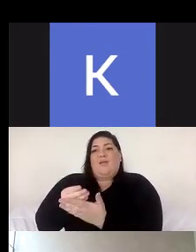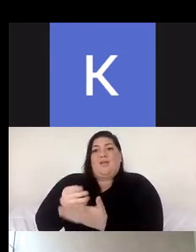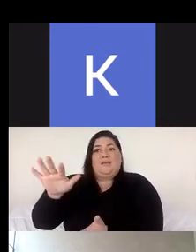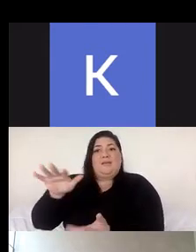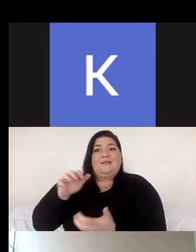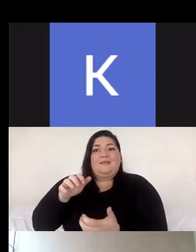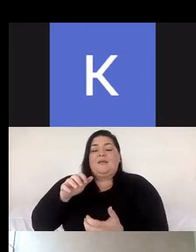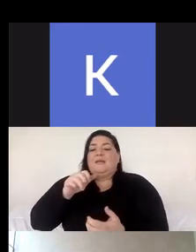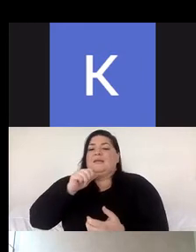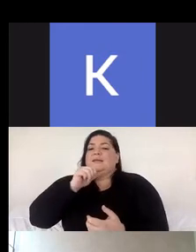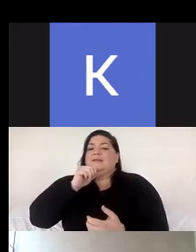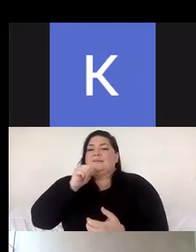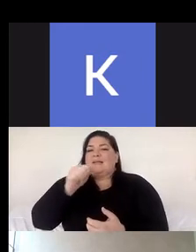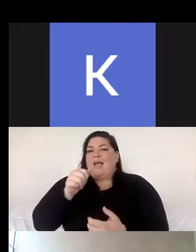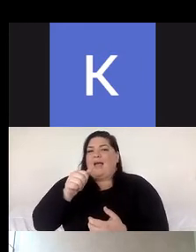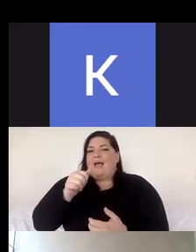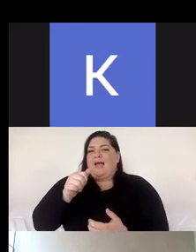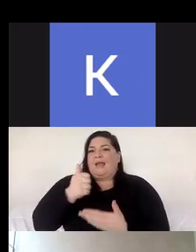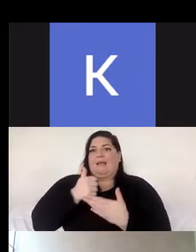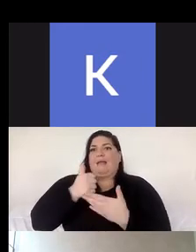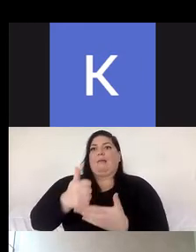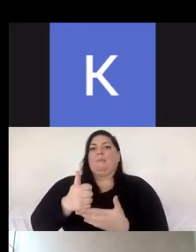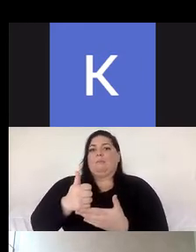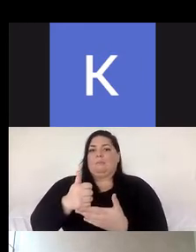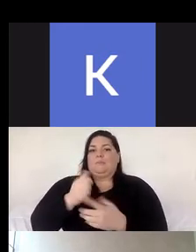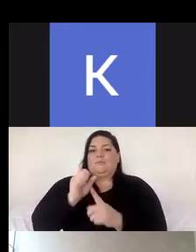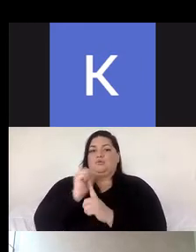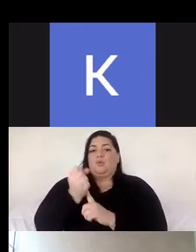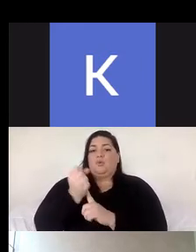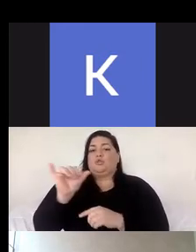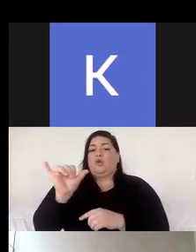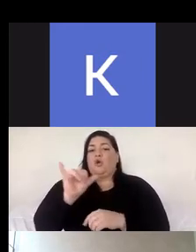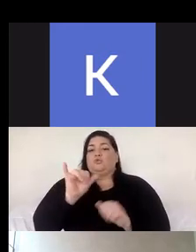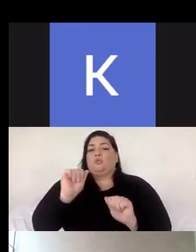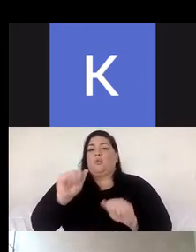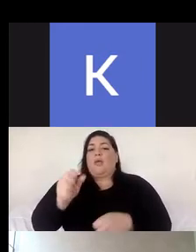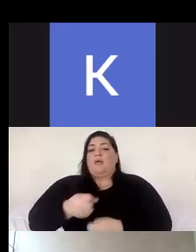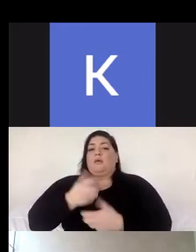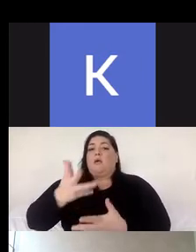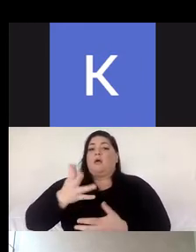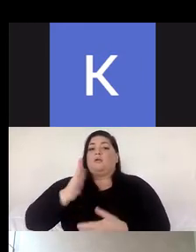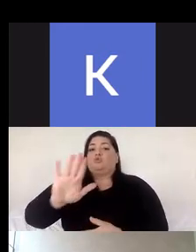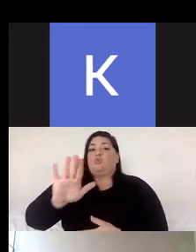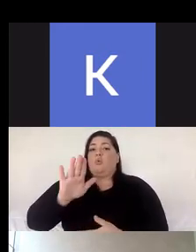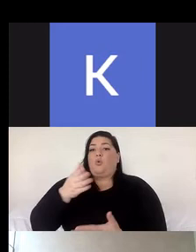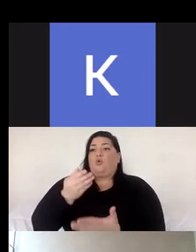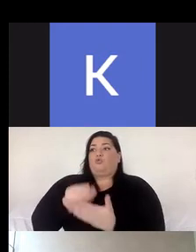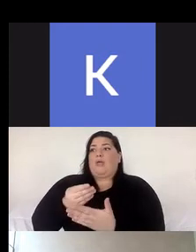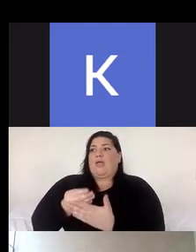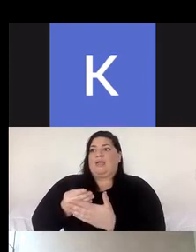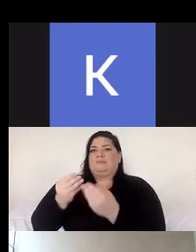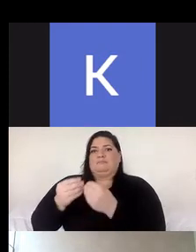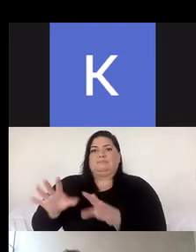not very useful, but could also cause your grant to be held up, which we definitely don't want to happen.